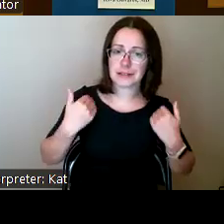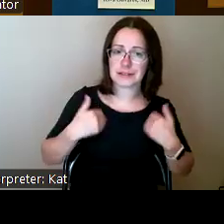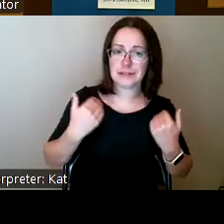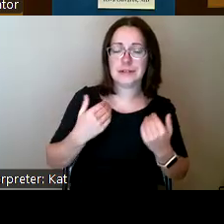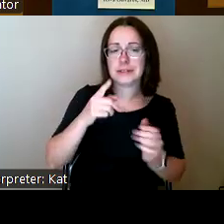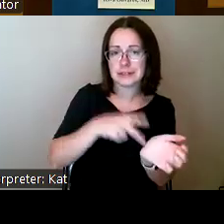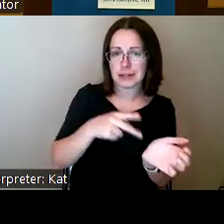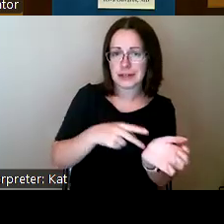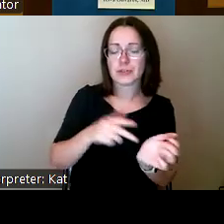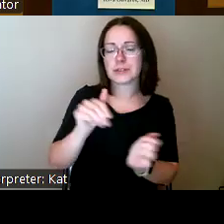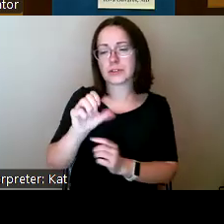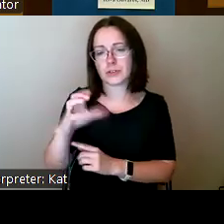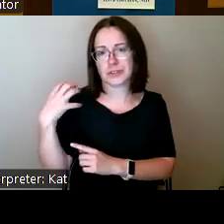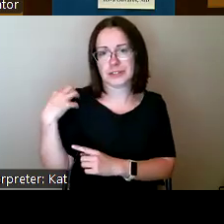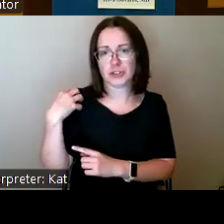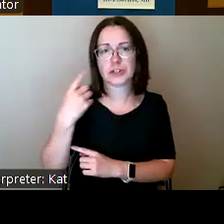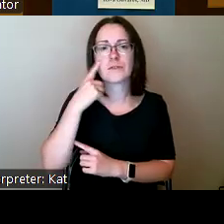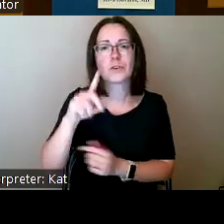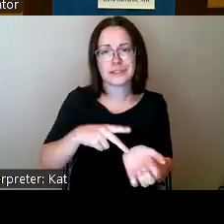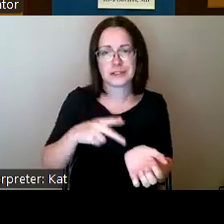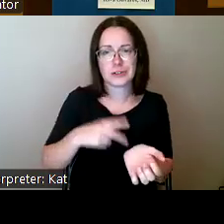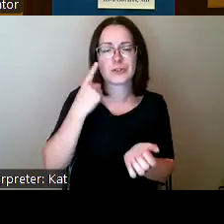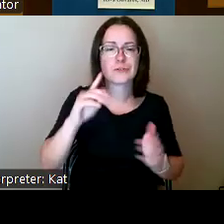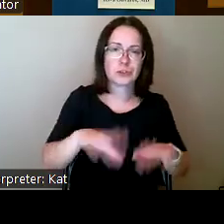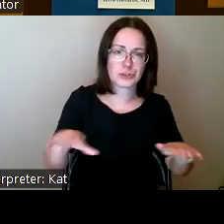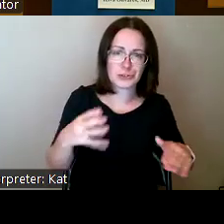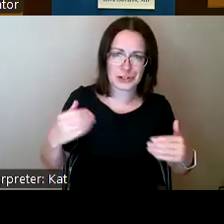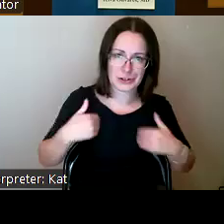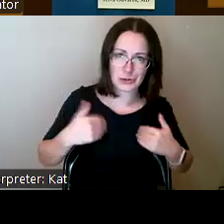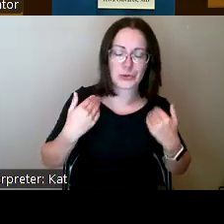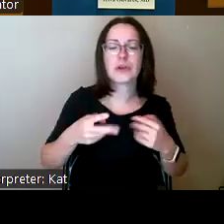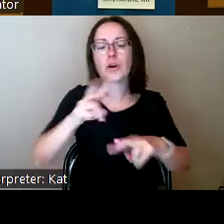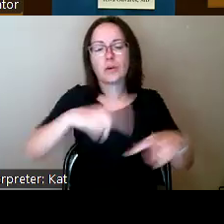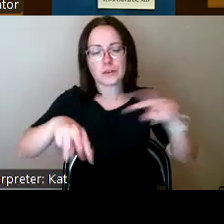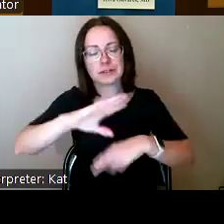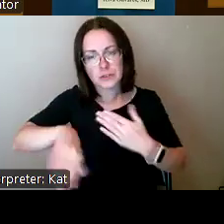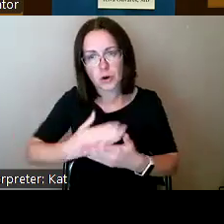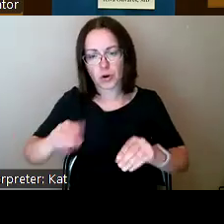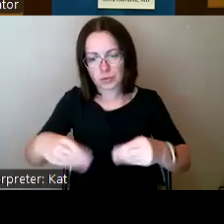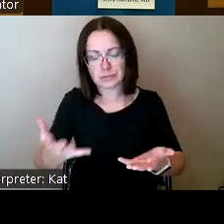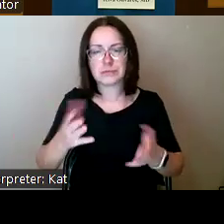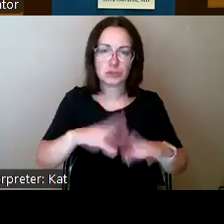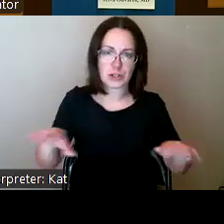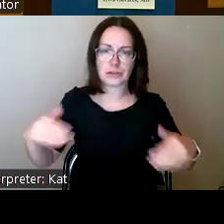of psychiatry for children and youth overseeing all child mental health services for UR medicine.